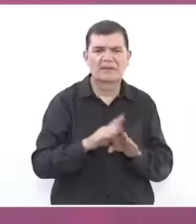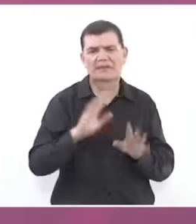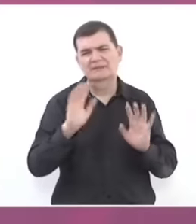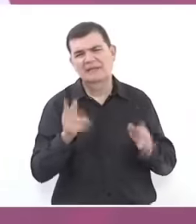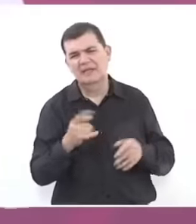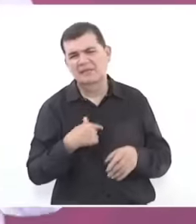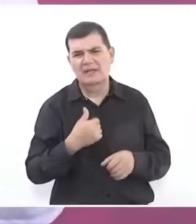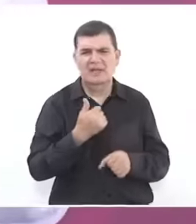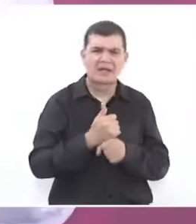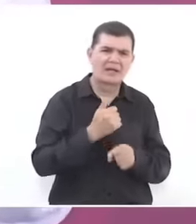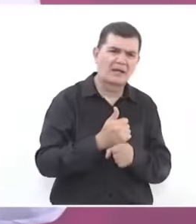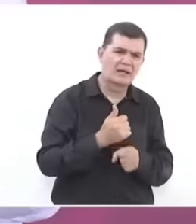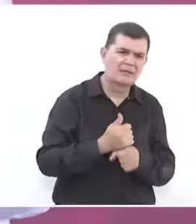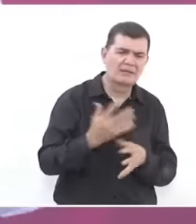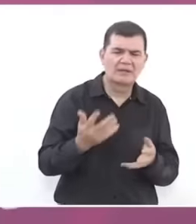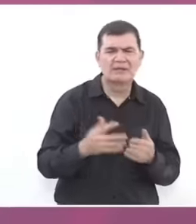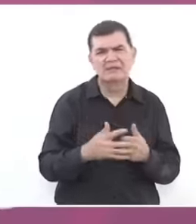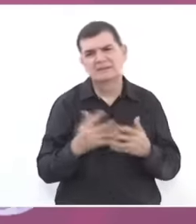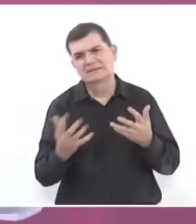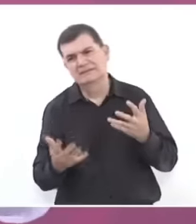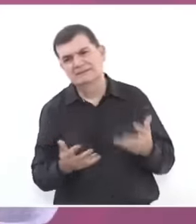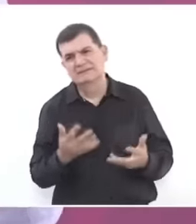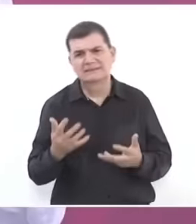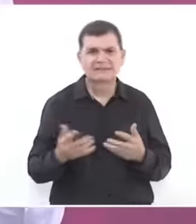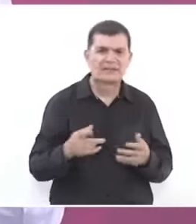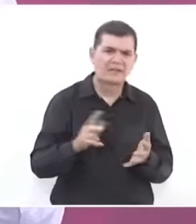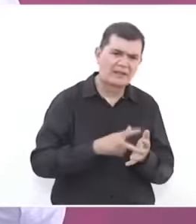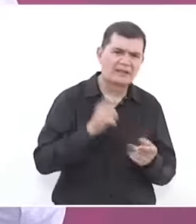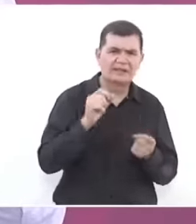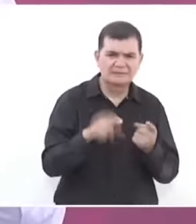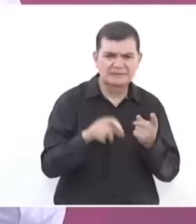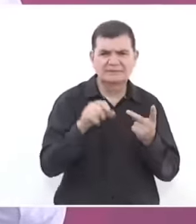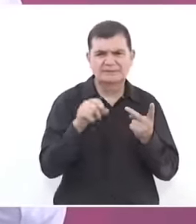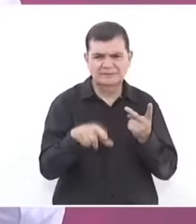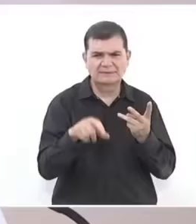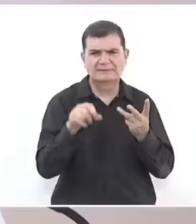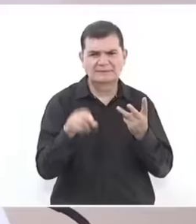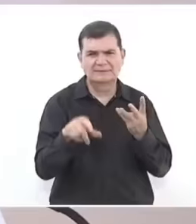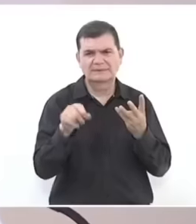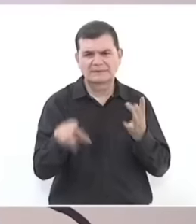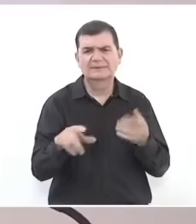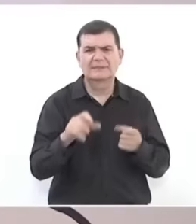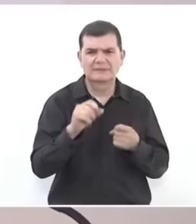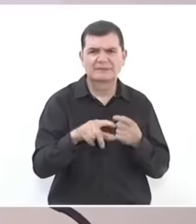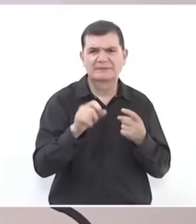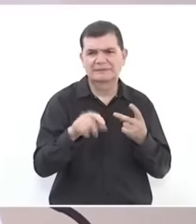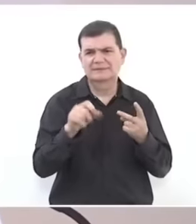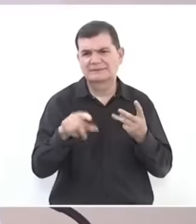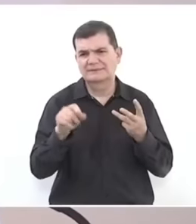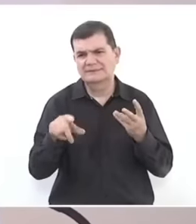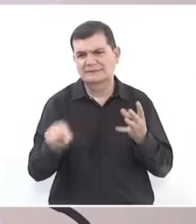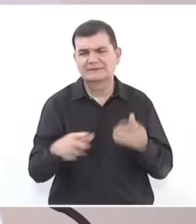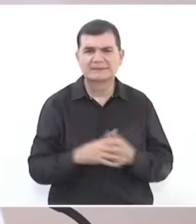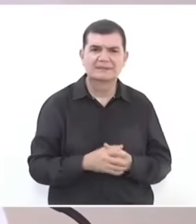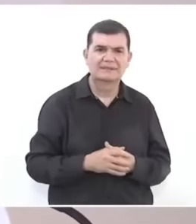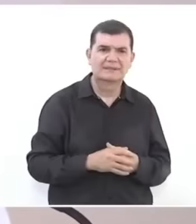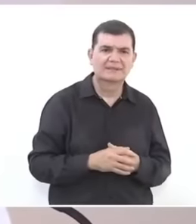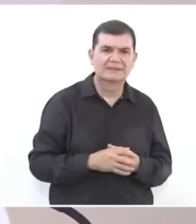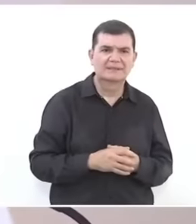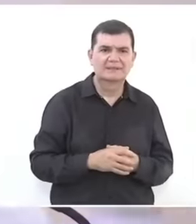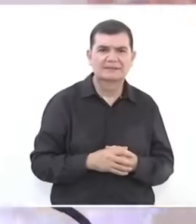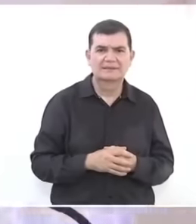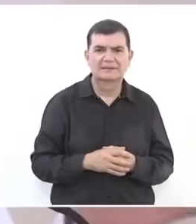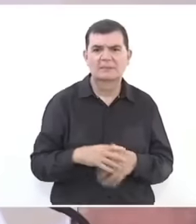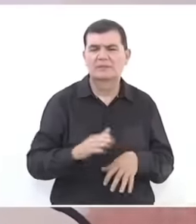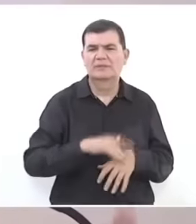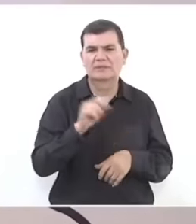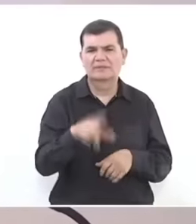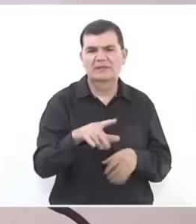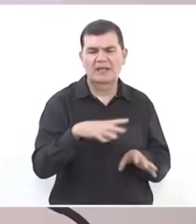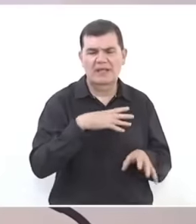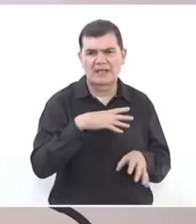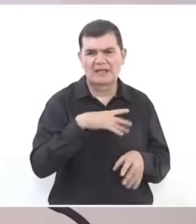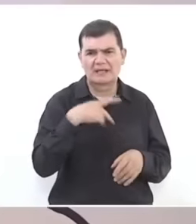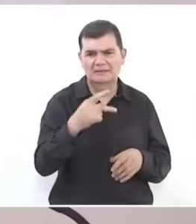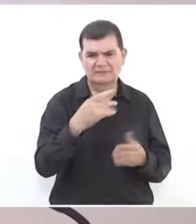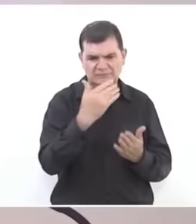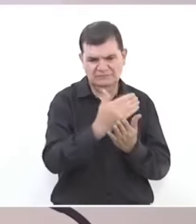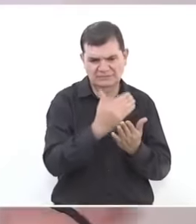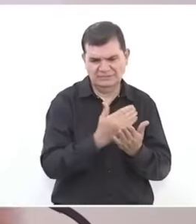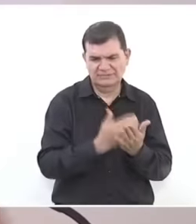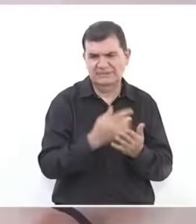grandfather Now he repeats and repeats and repeats no and it's the same this one because they bring their own agenda so